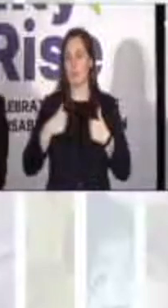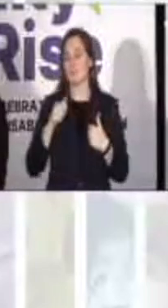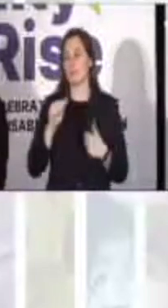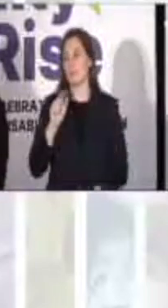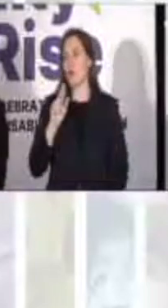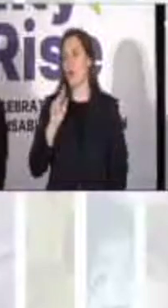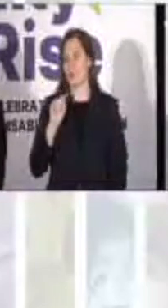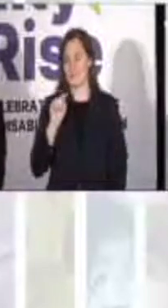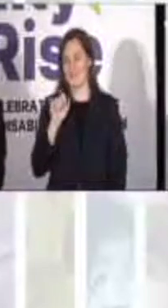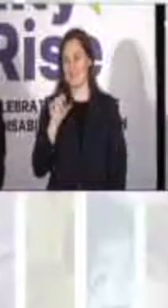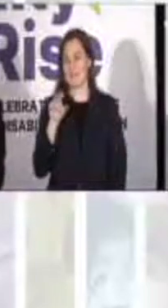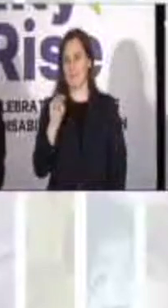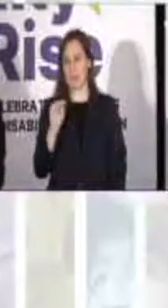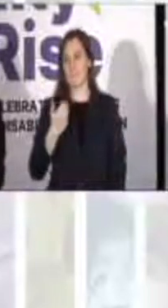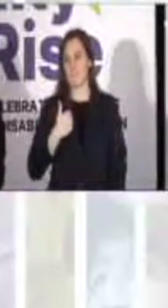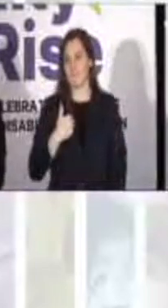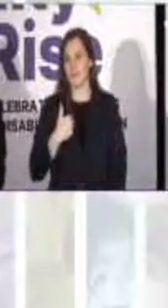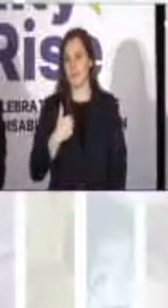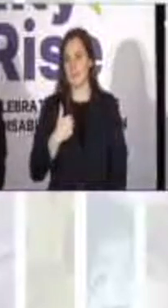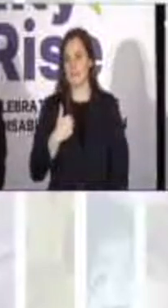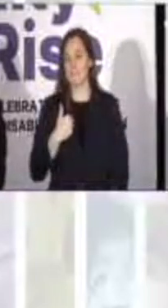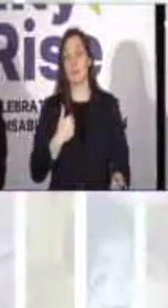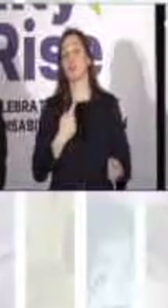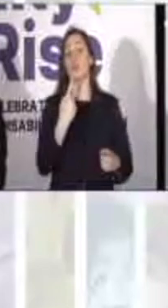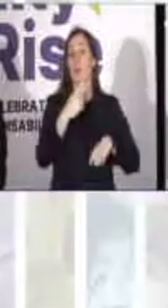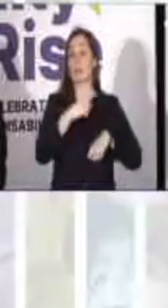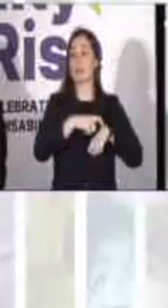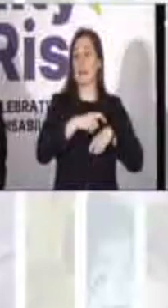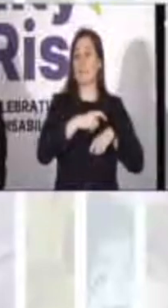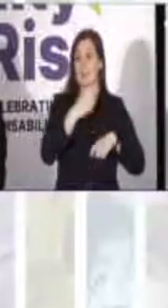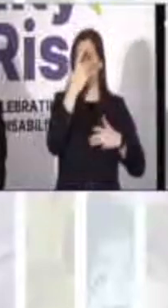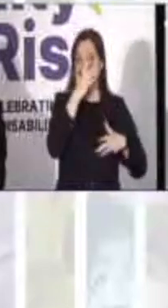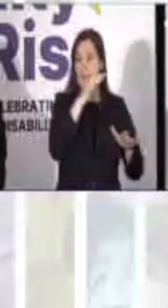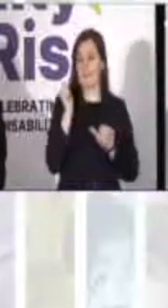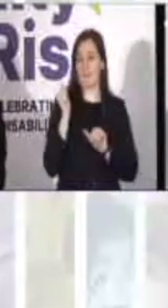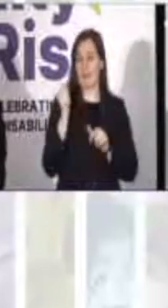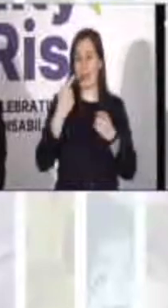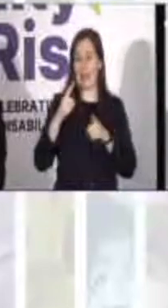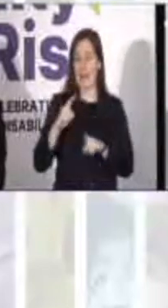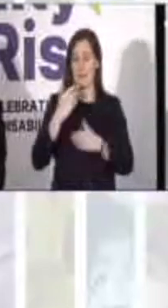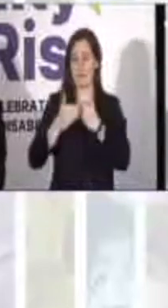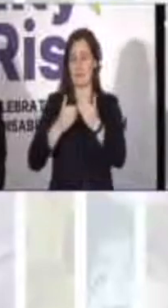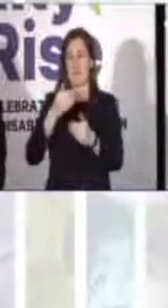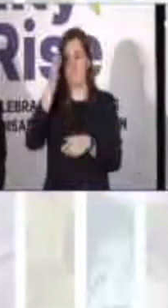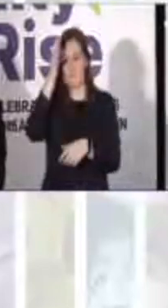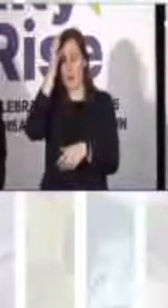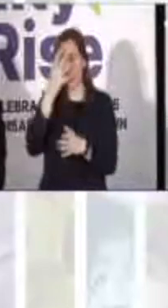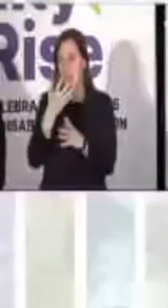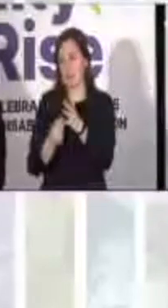MY FATHER PASSED AWAY AFTER A LONG BATTLE WITH DEPRESSION. IT WAS DEVASTATING.